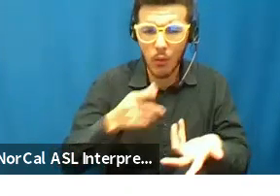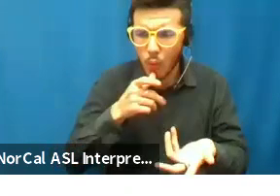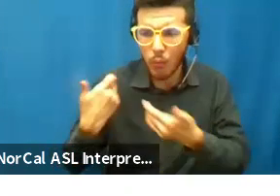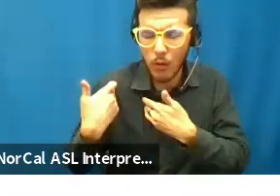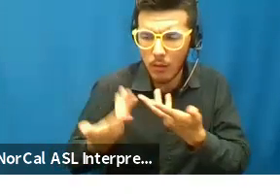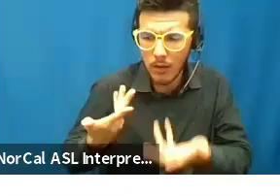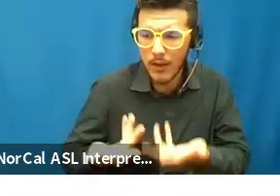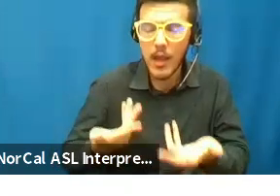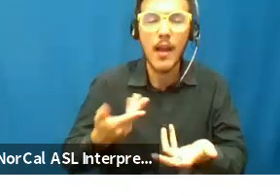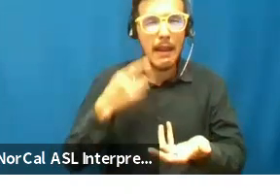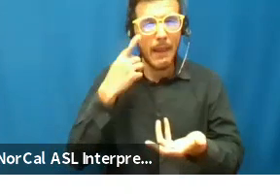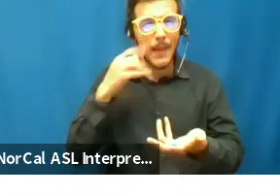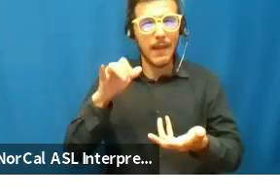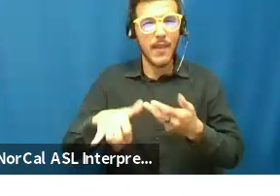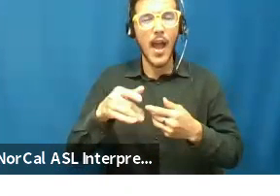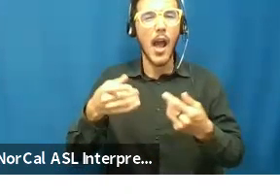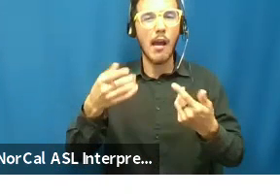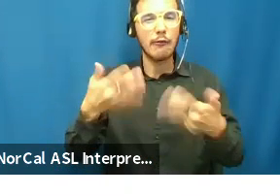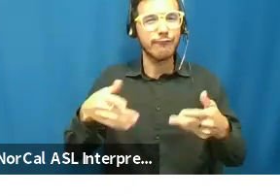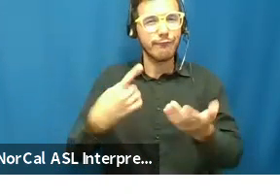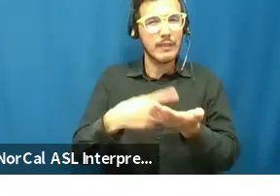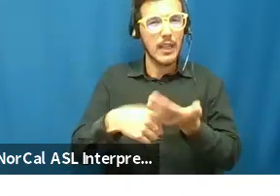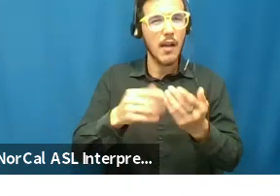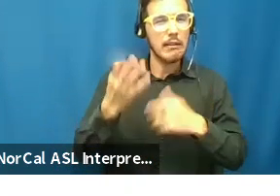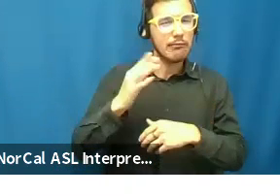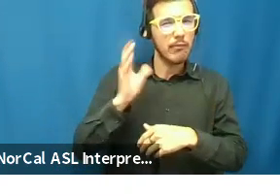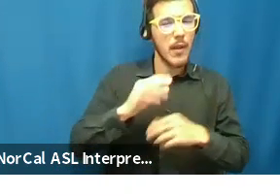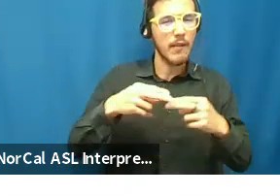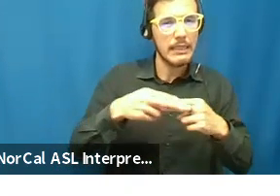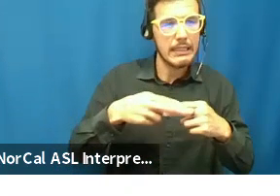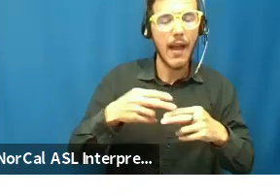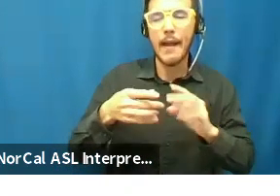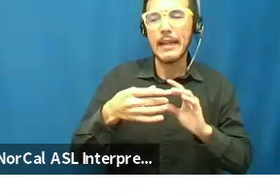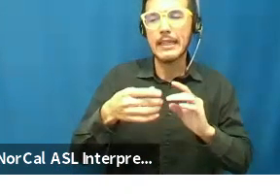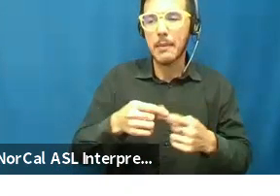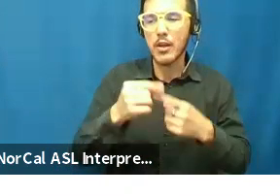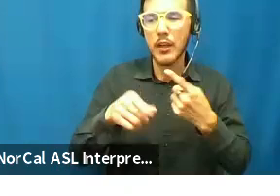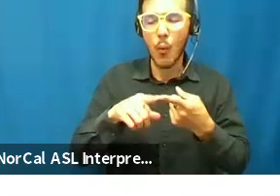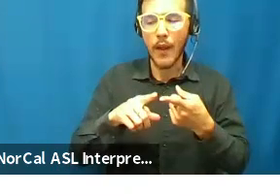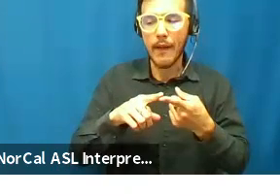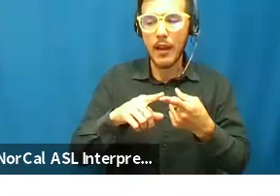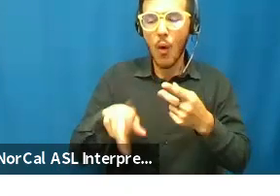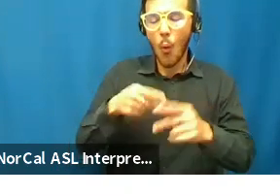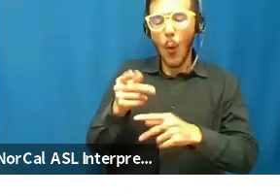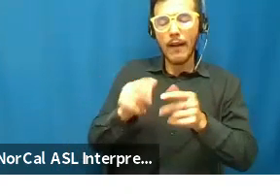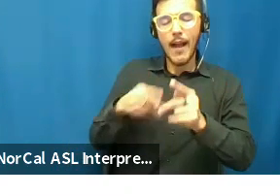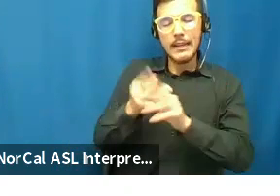about the job titles of these individuals and what department they were located in. Depending